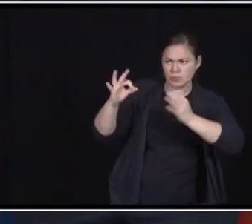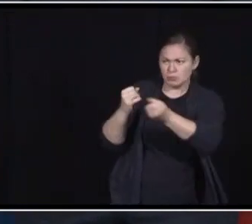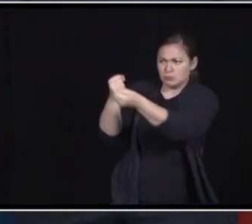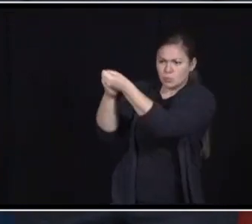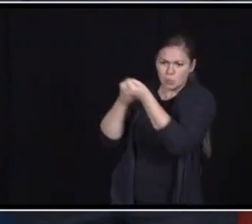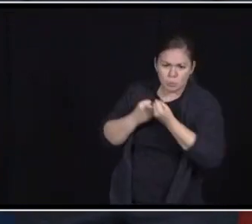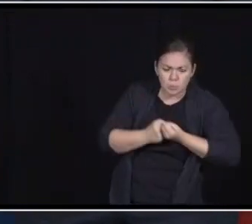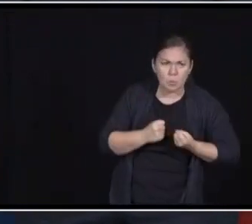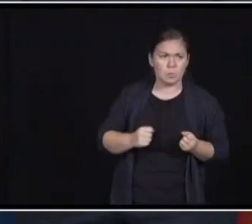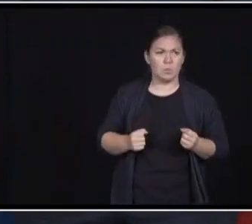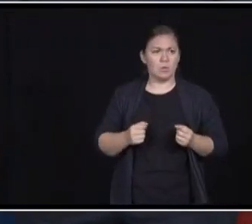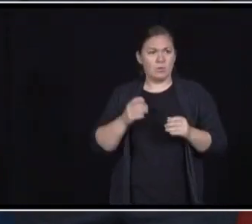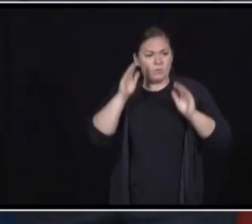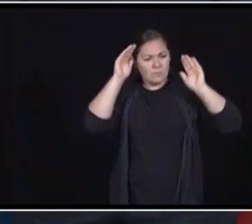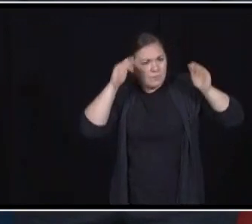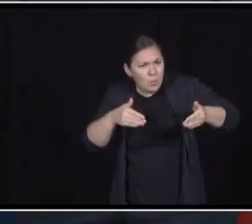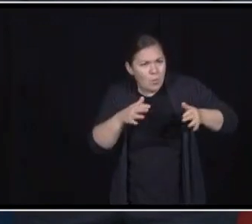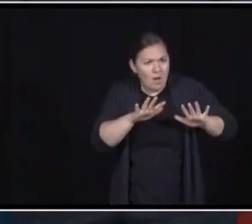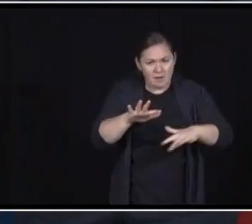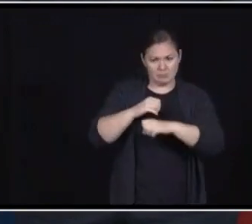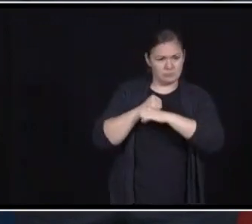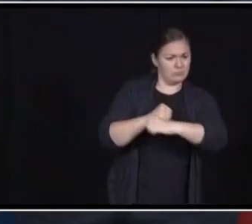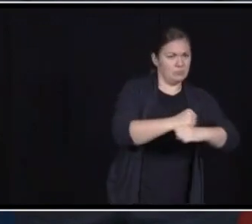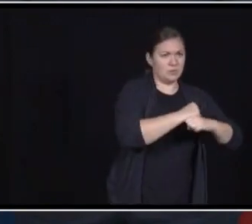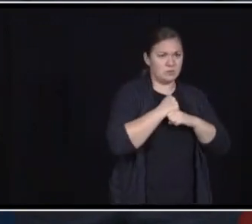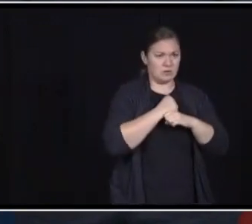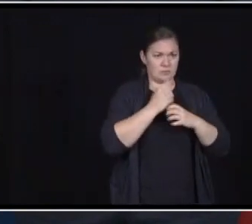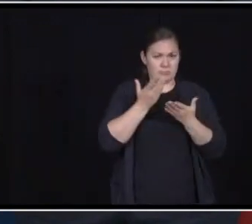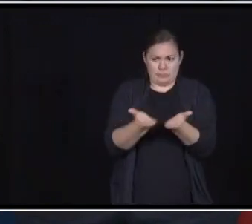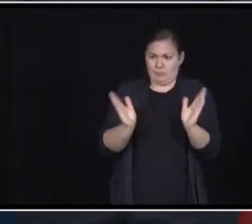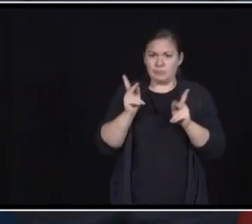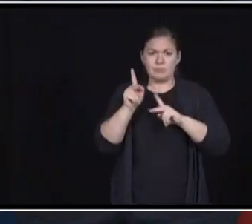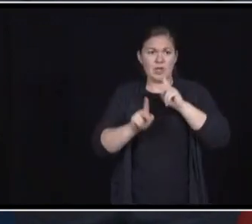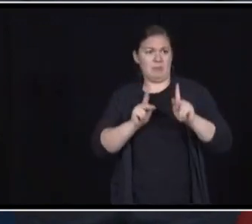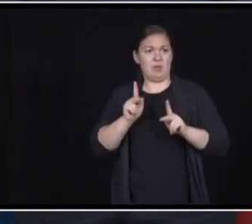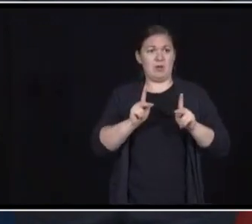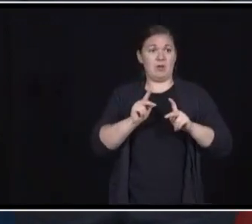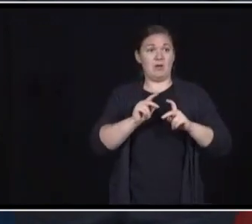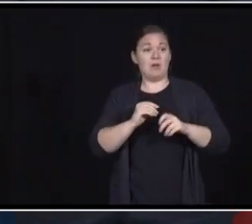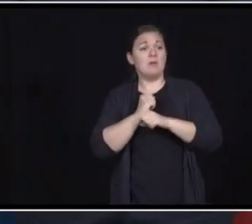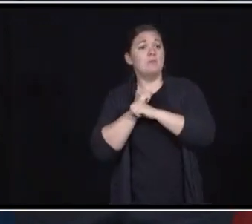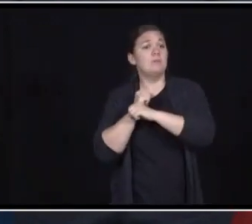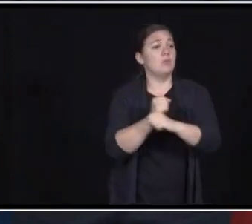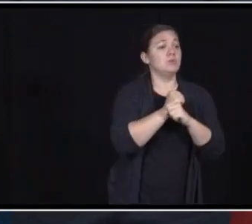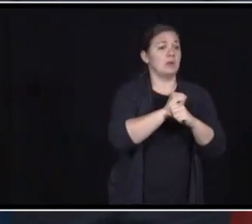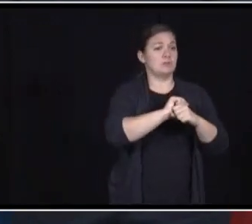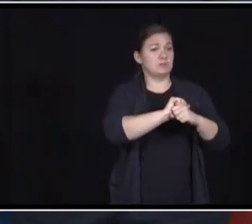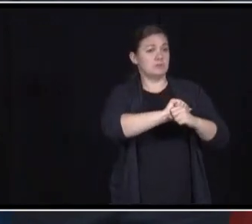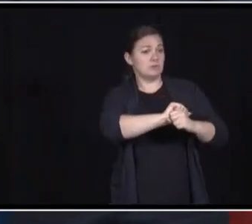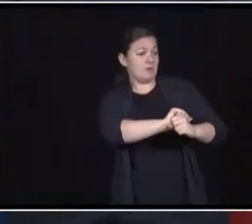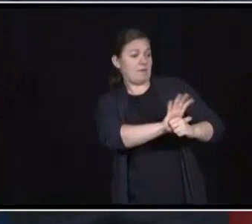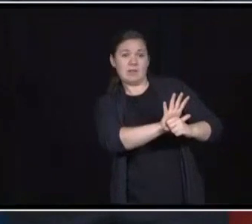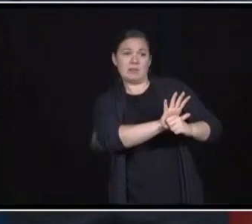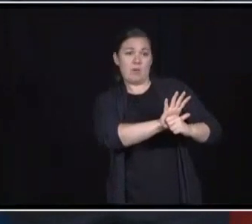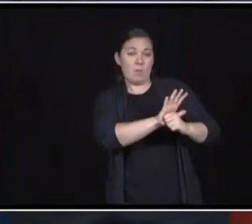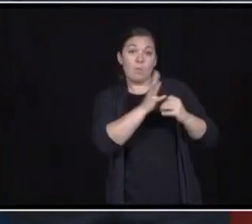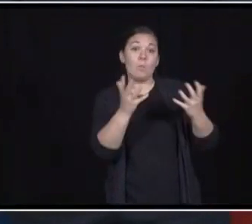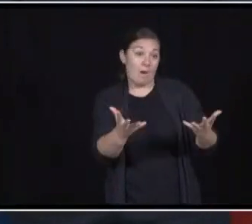medical officer of health. We are putting all of her things together to understand how to best handle the surges that